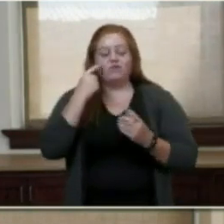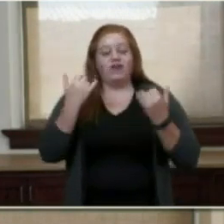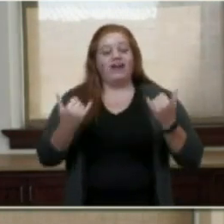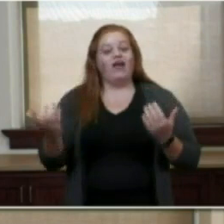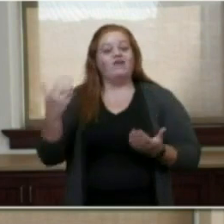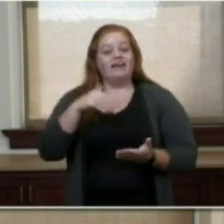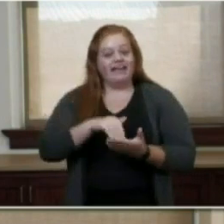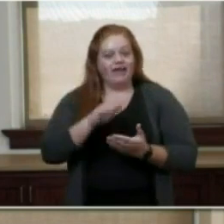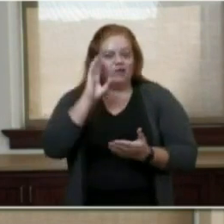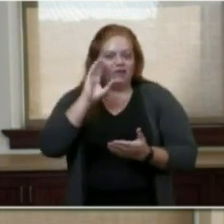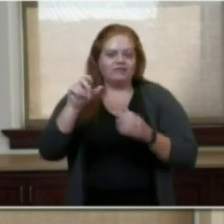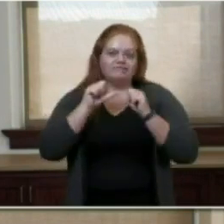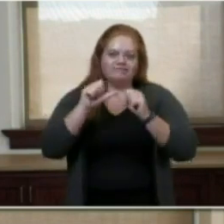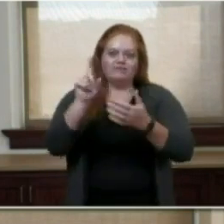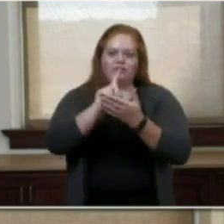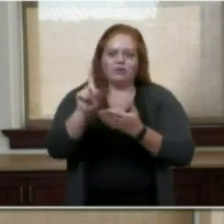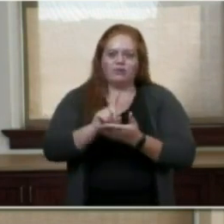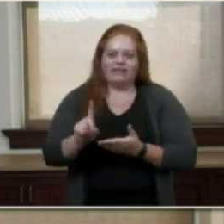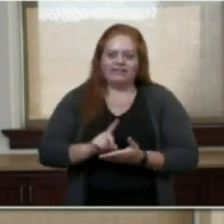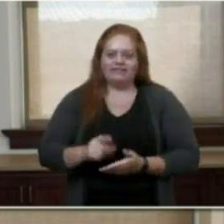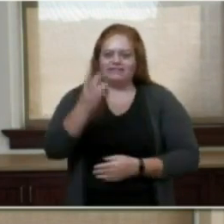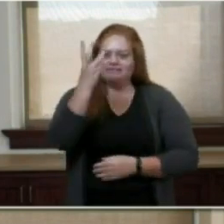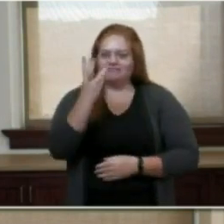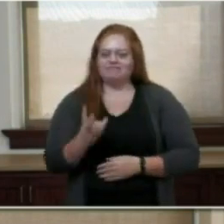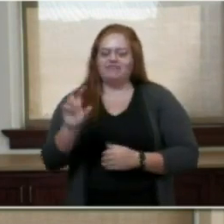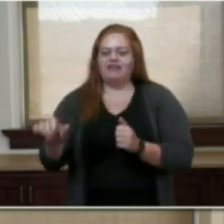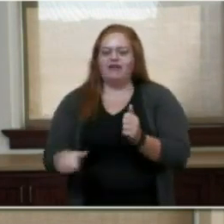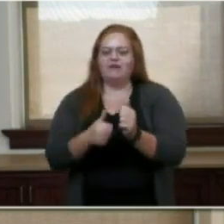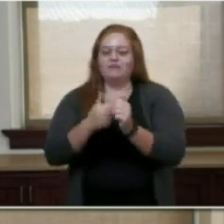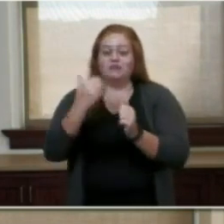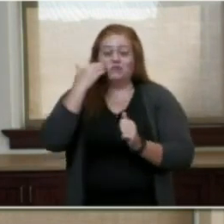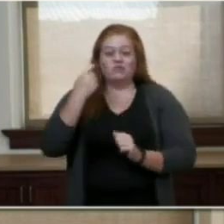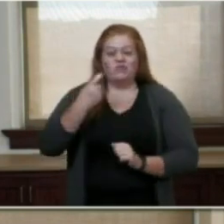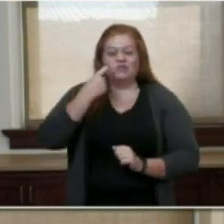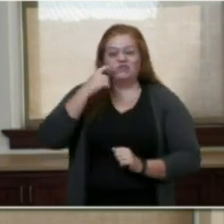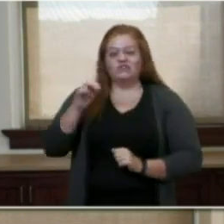weekly update uh as you know through the month of july um we were going